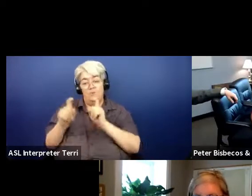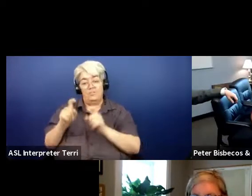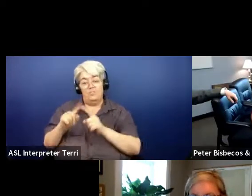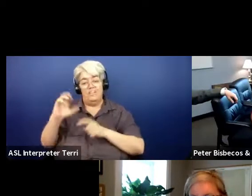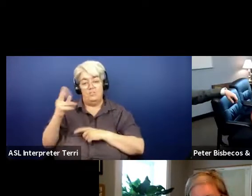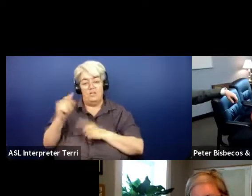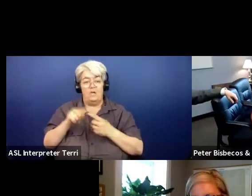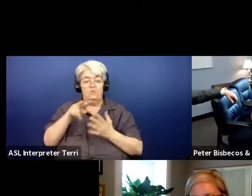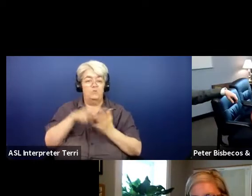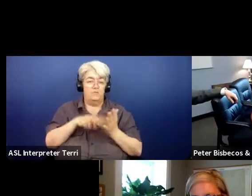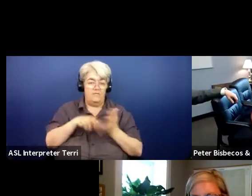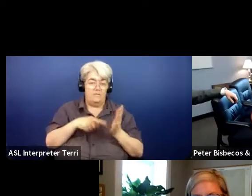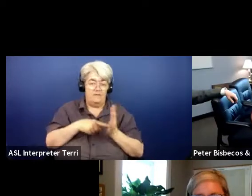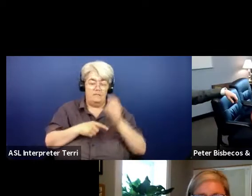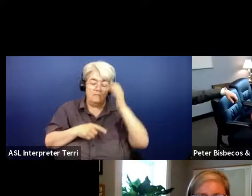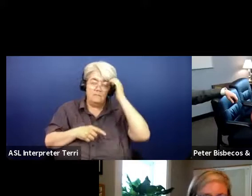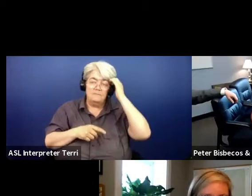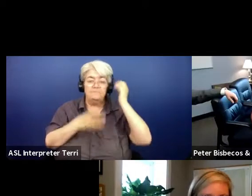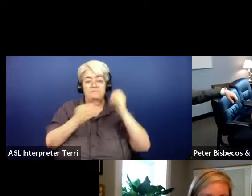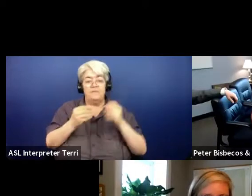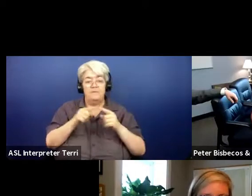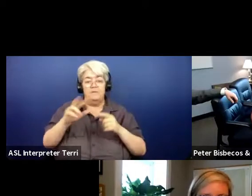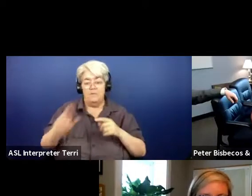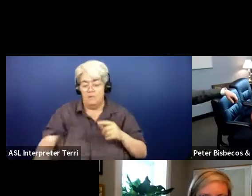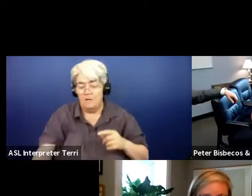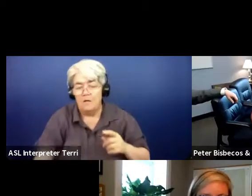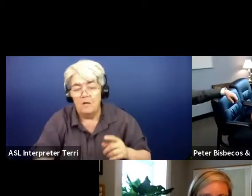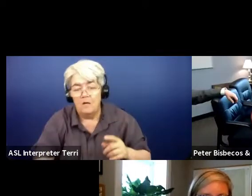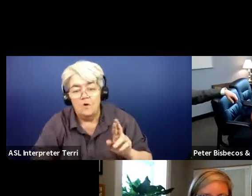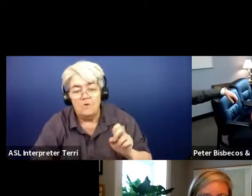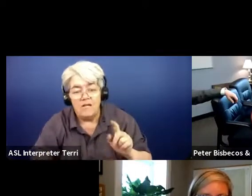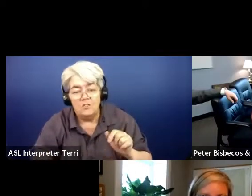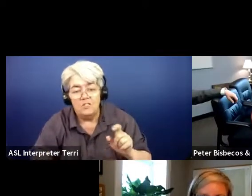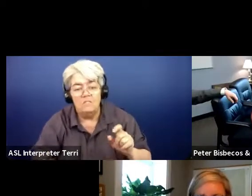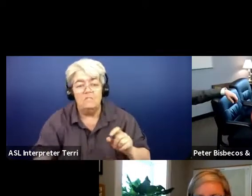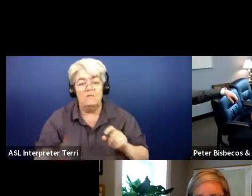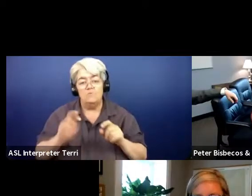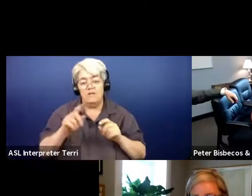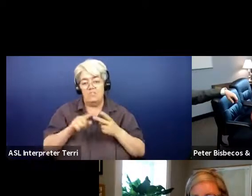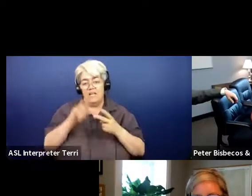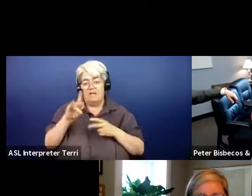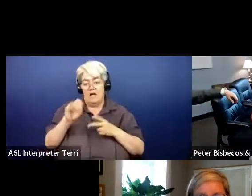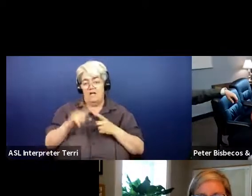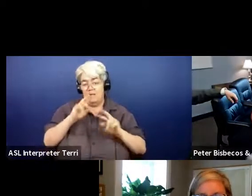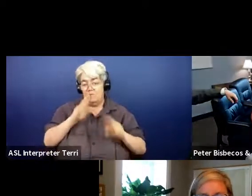out loud and maybe Regi and Kyle if you want to respond verbally to that, it would be great.